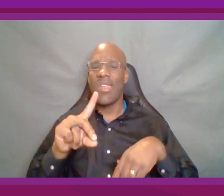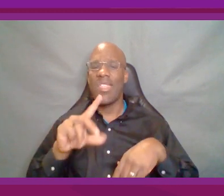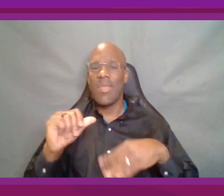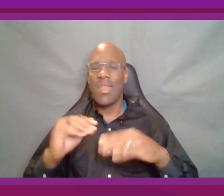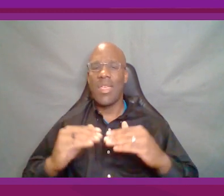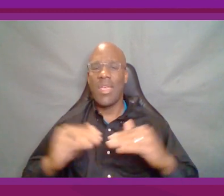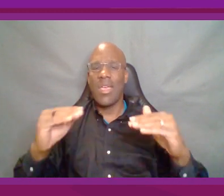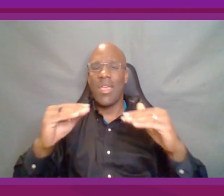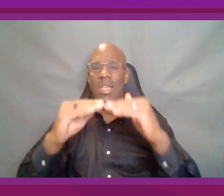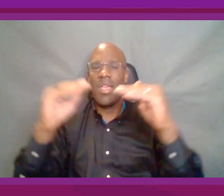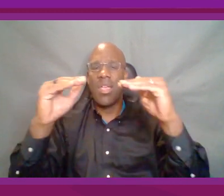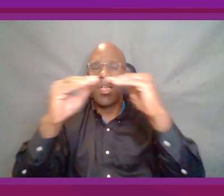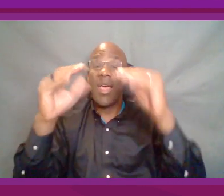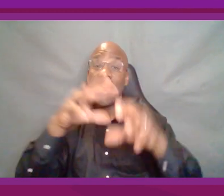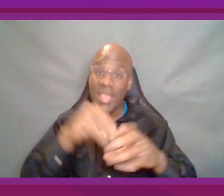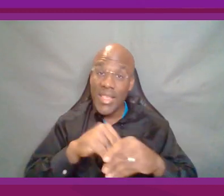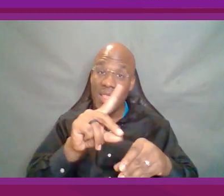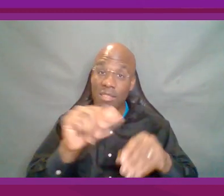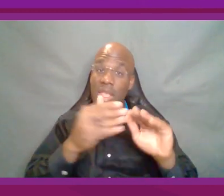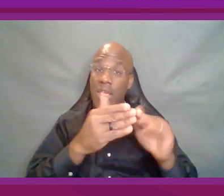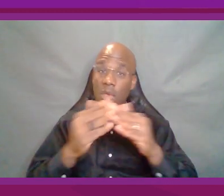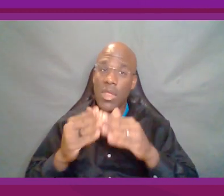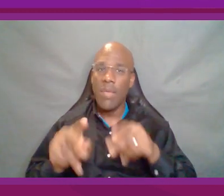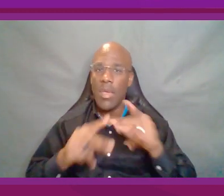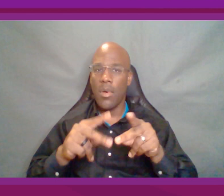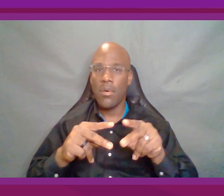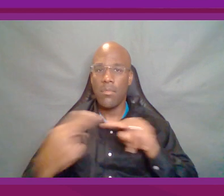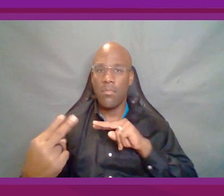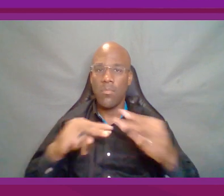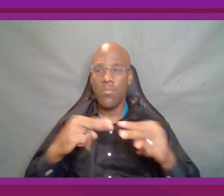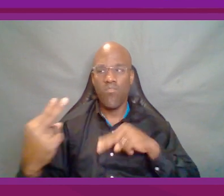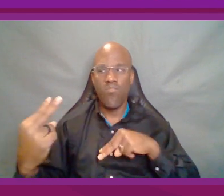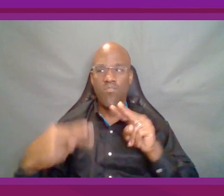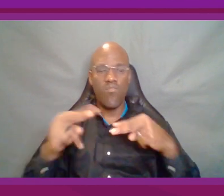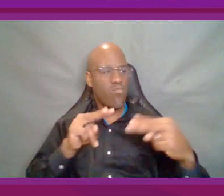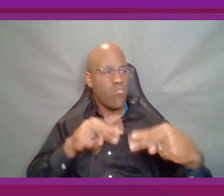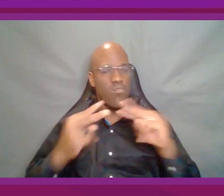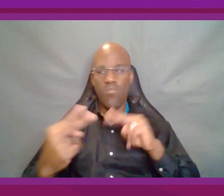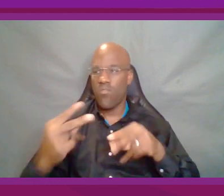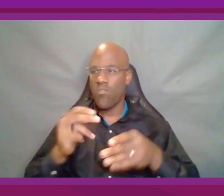of how internal discrimination within the disability community, and how you know with